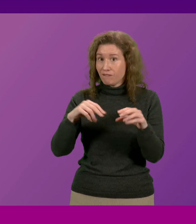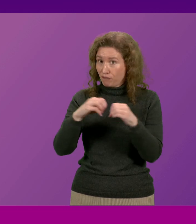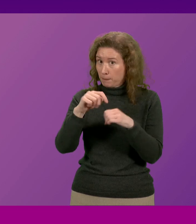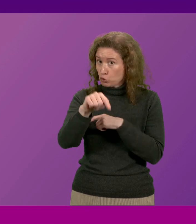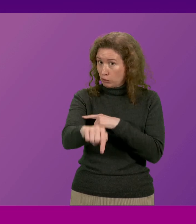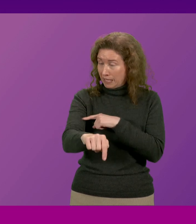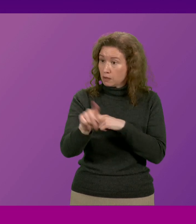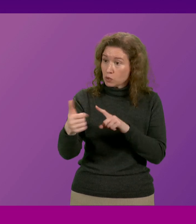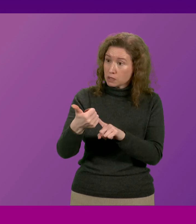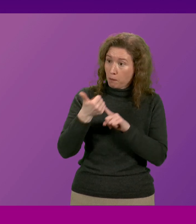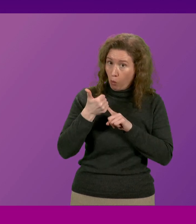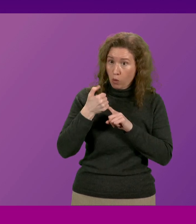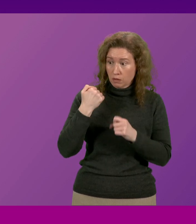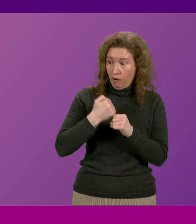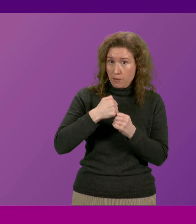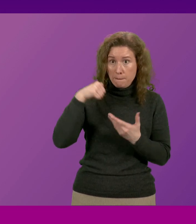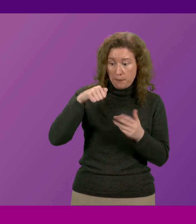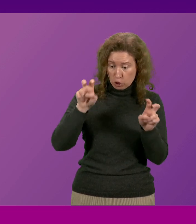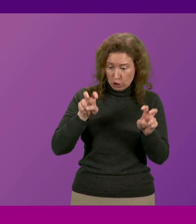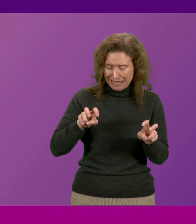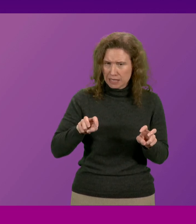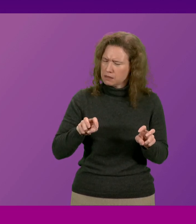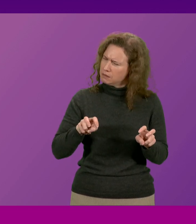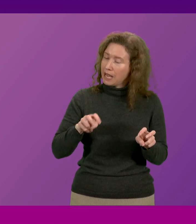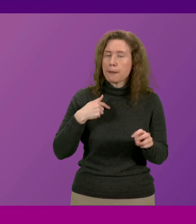she will support the Government’s budget in February. I am getting a bit more encouraged